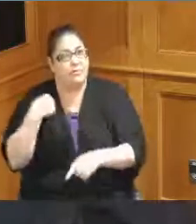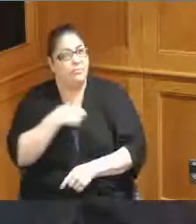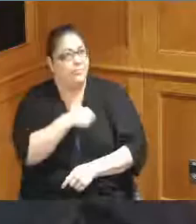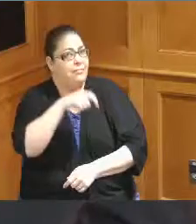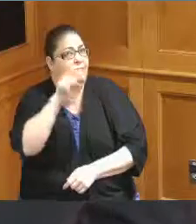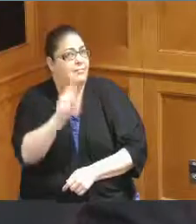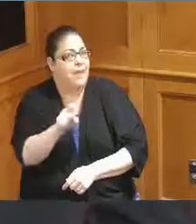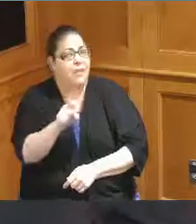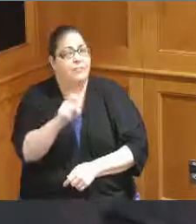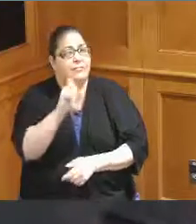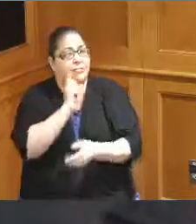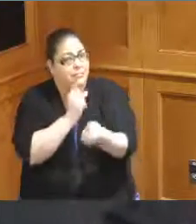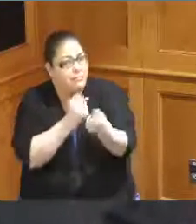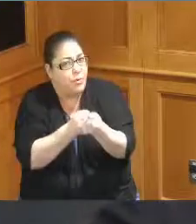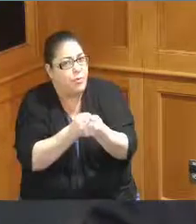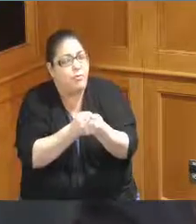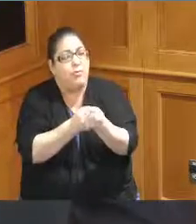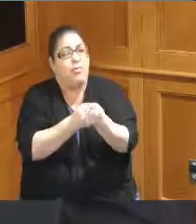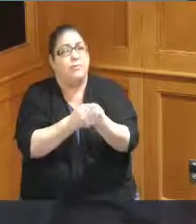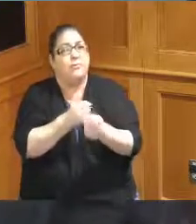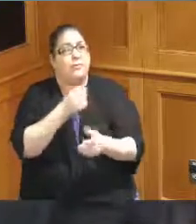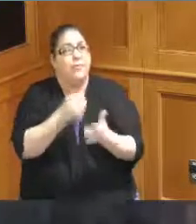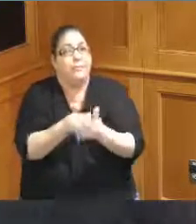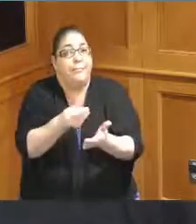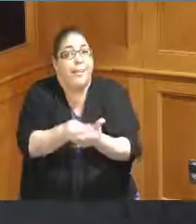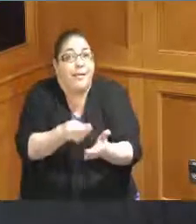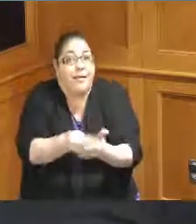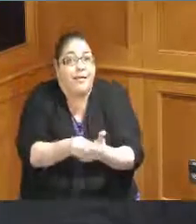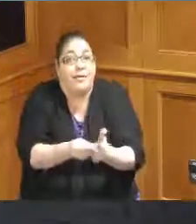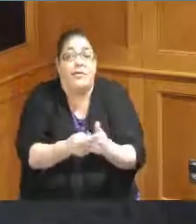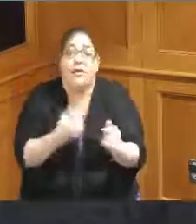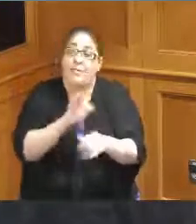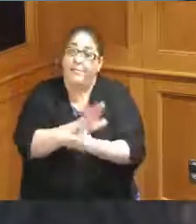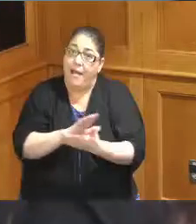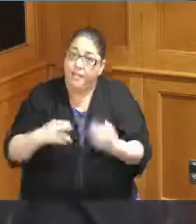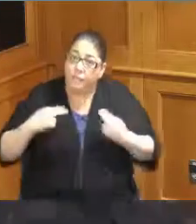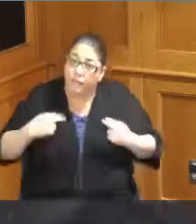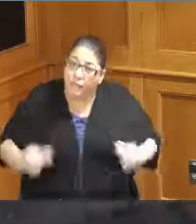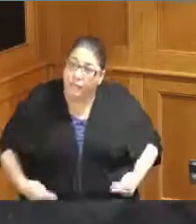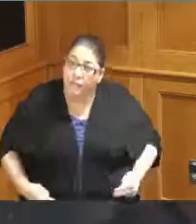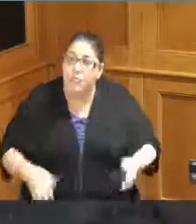to supporting these young people so they have all the nice uniforms and equipment that they